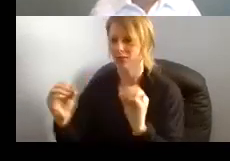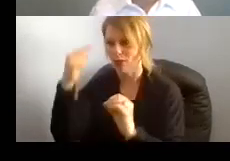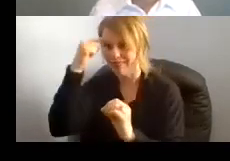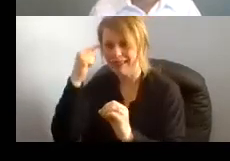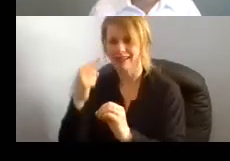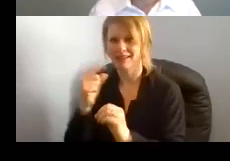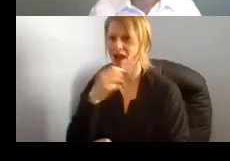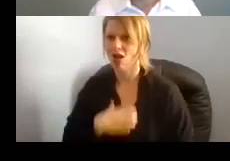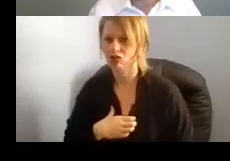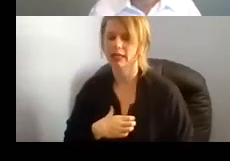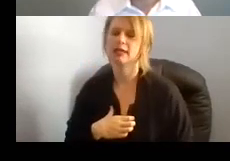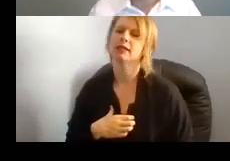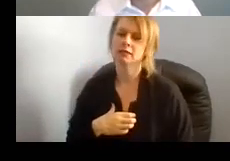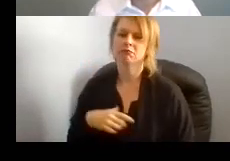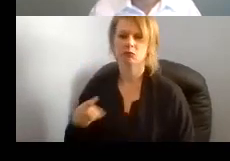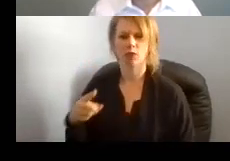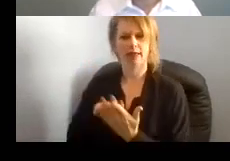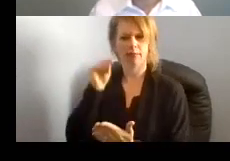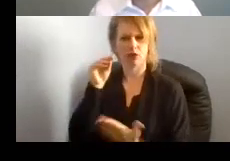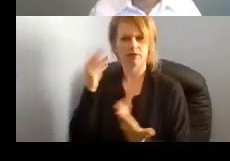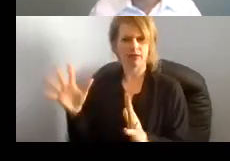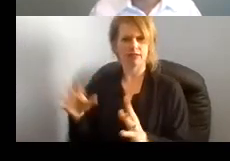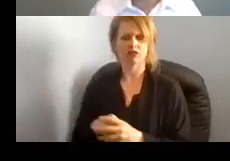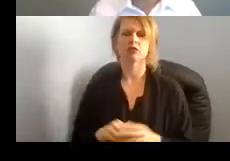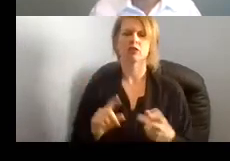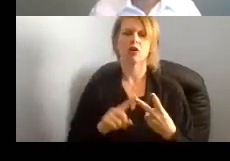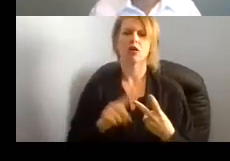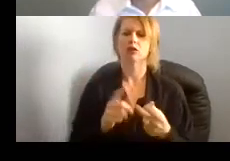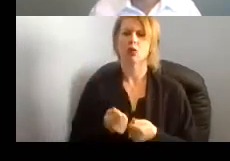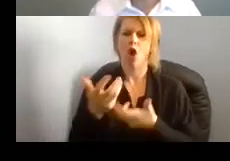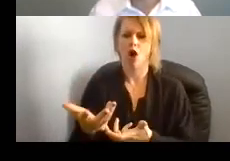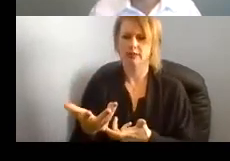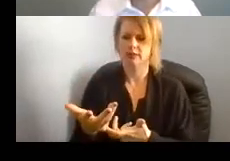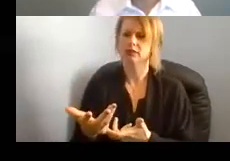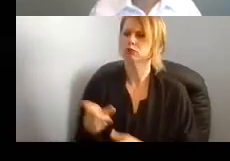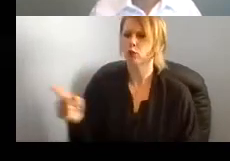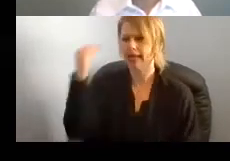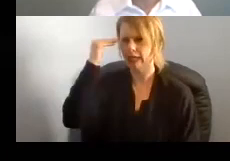There’s also a concept of causality, that they understand the cause of the death.